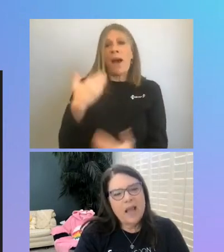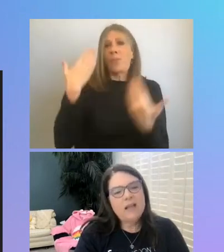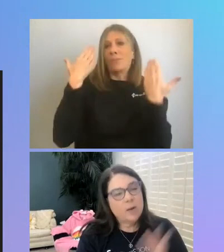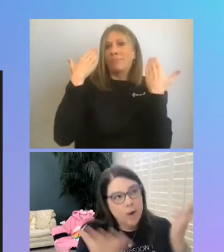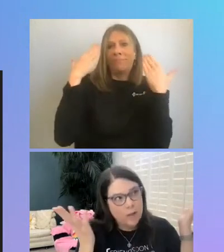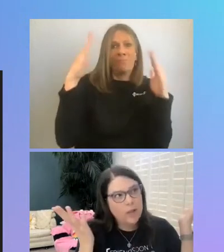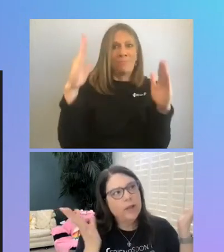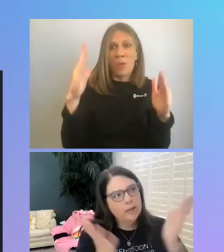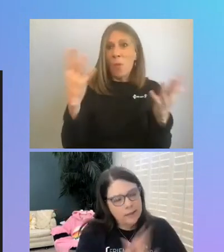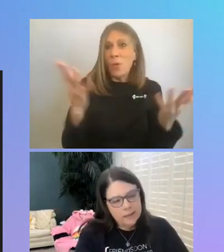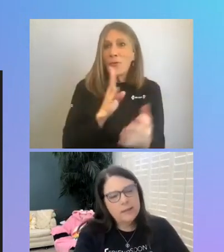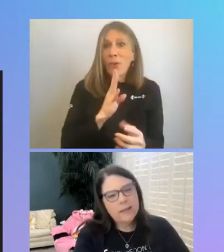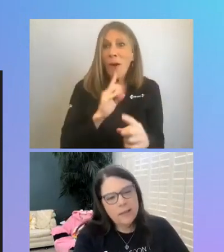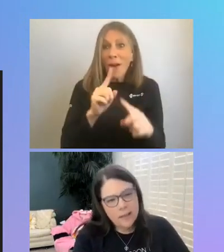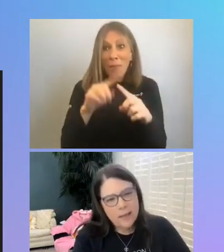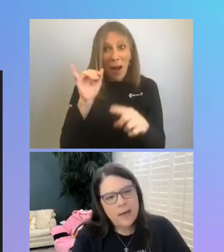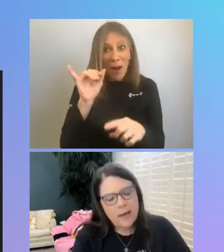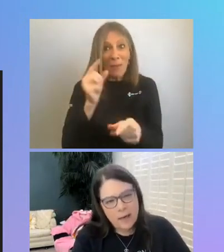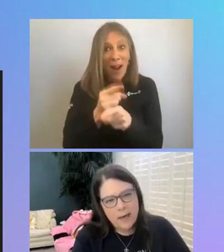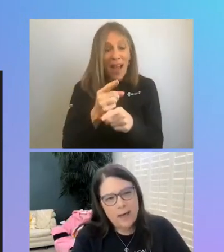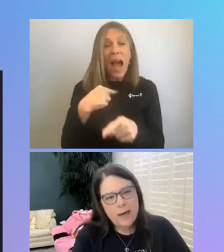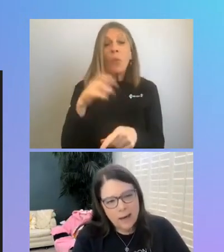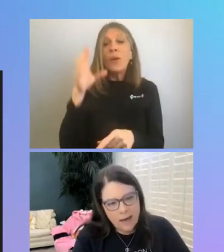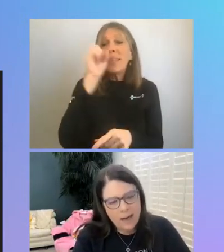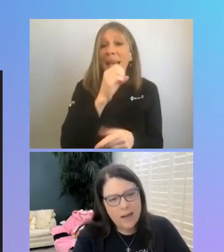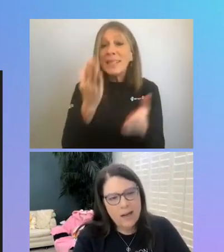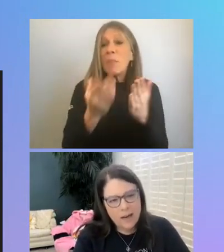So, no, but I would guess, like, an hour, huh? Um, probably an